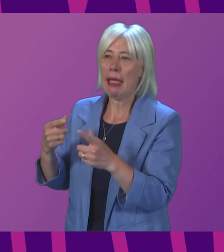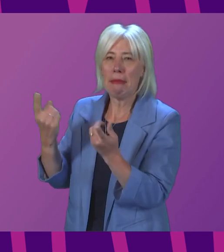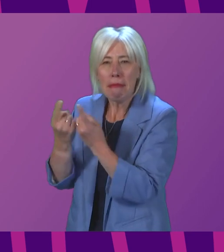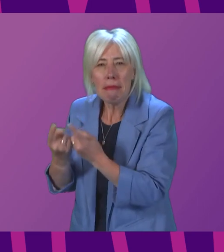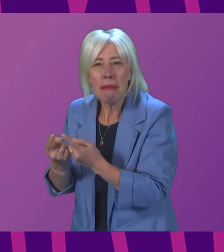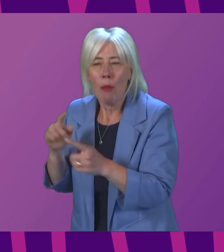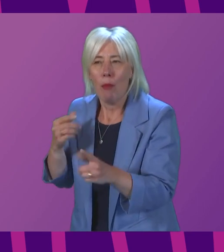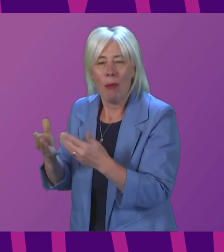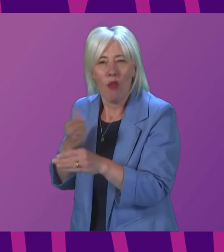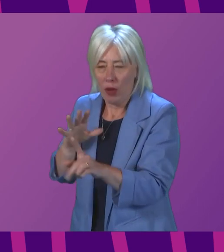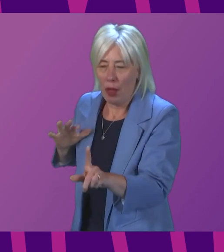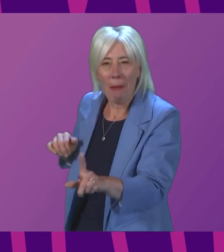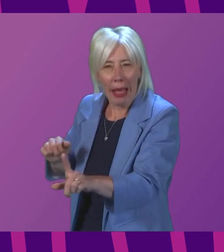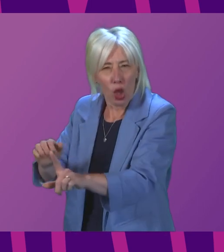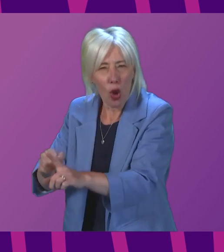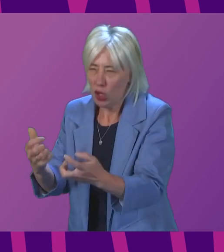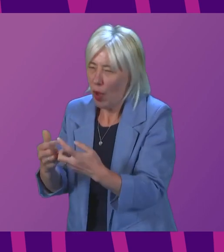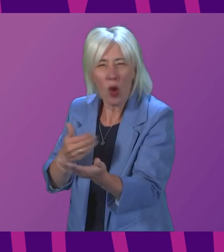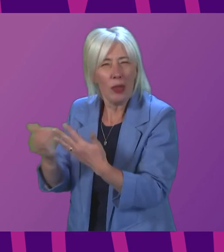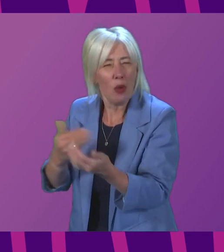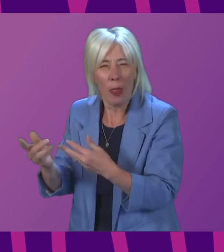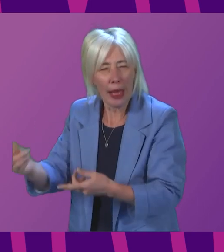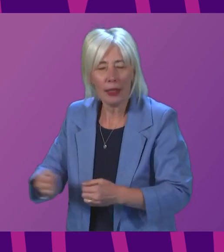We are seeking to make those improvements with the laws that we have passed and the